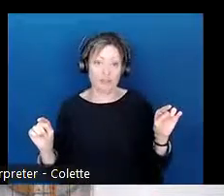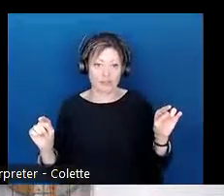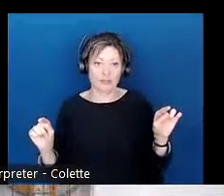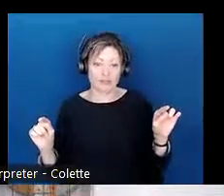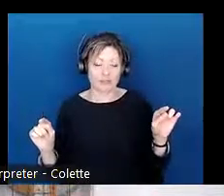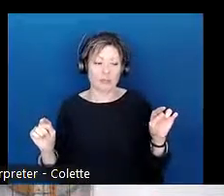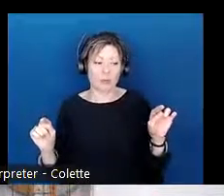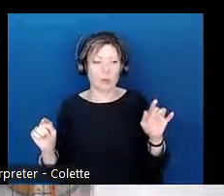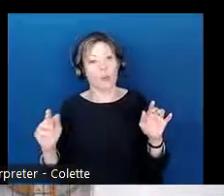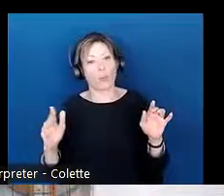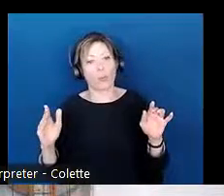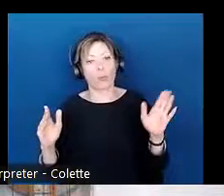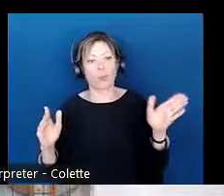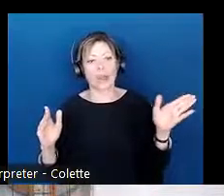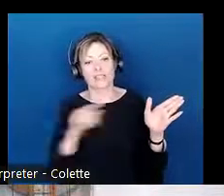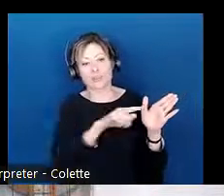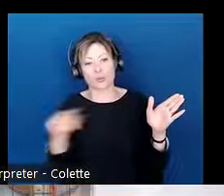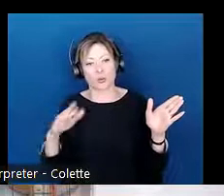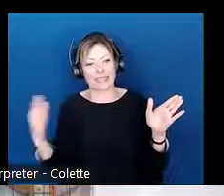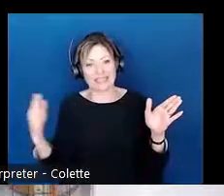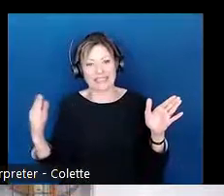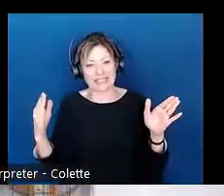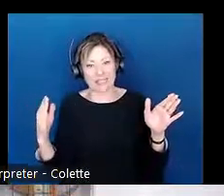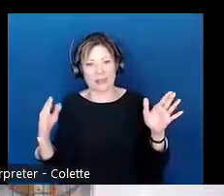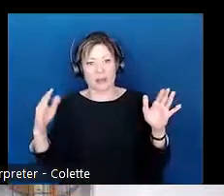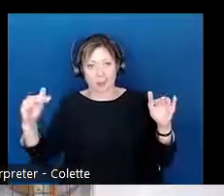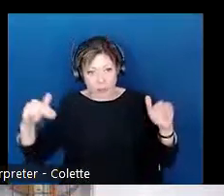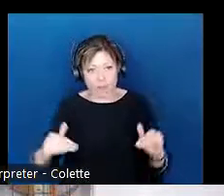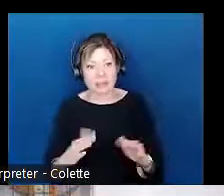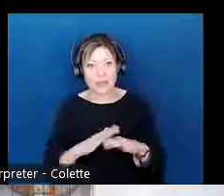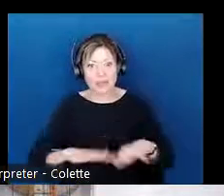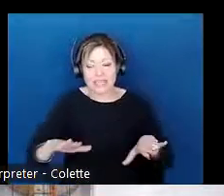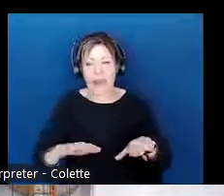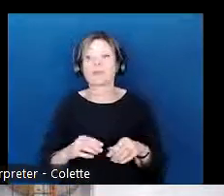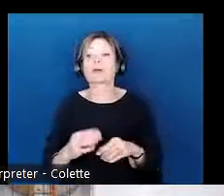um yeah because it runs across the front of my house so we're not allowed to build anything.